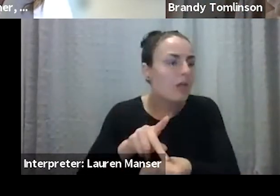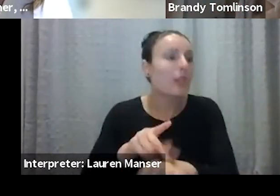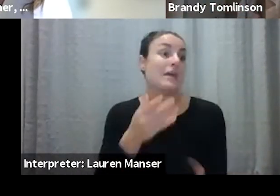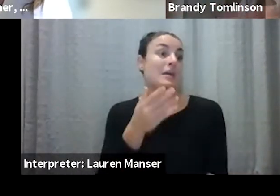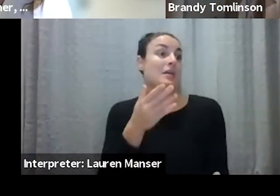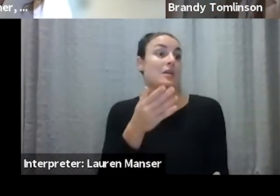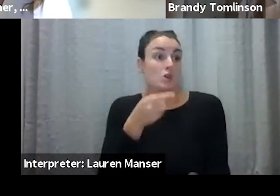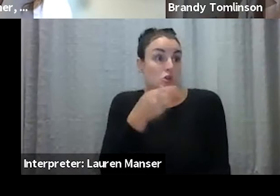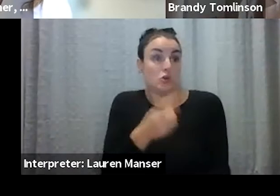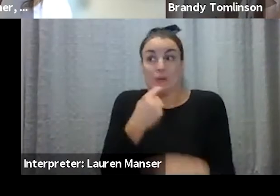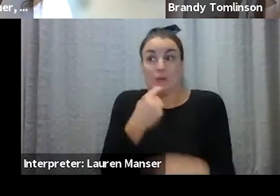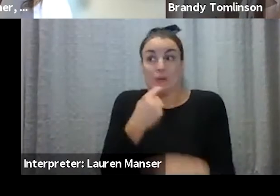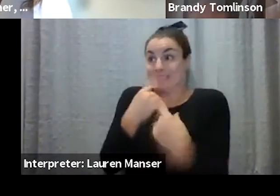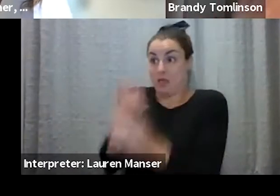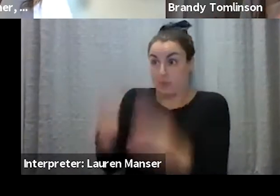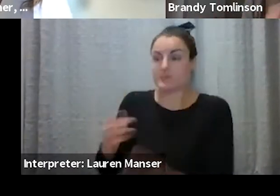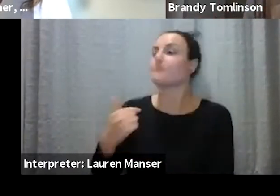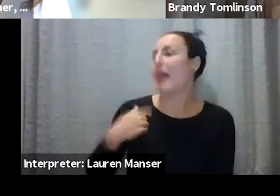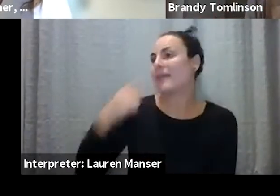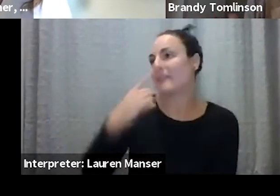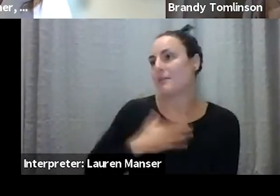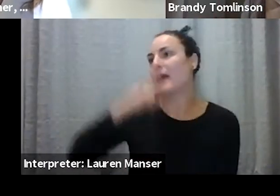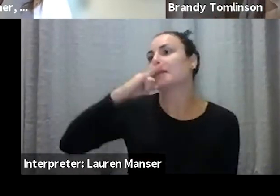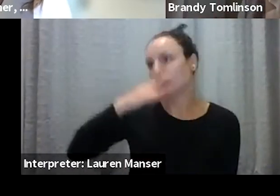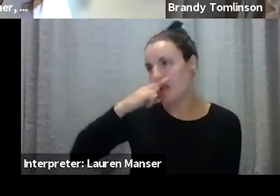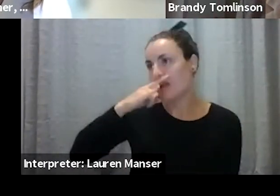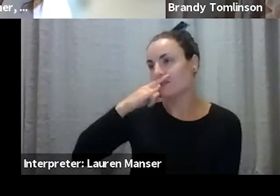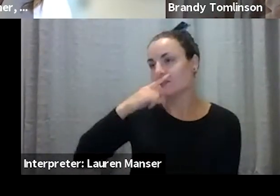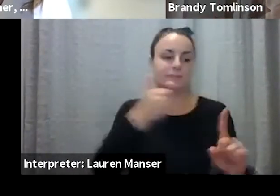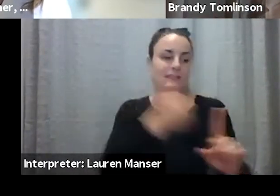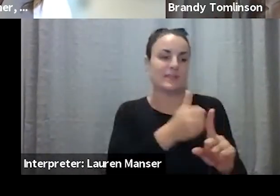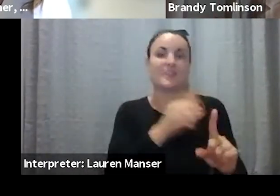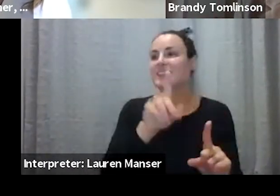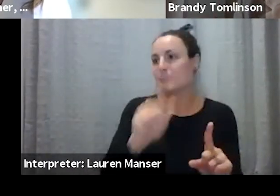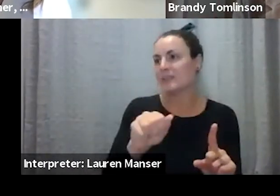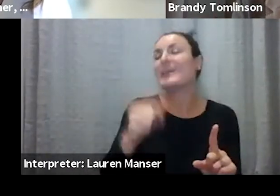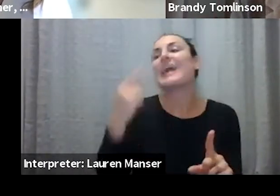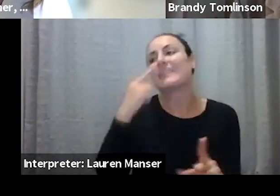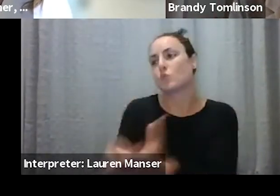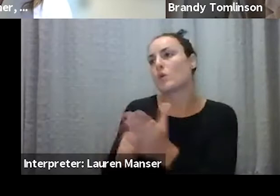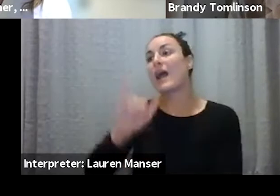I think they may qualify for an IEP or 504 plan, and I think they need accommodation.